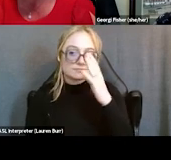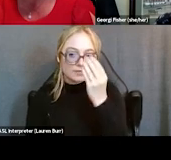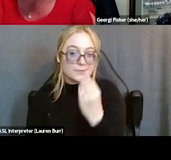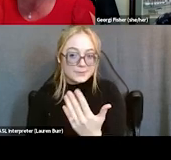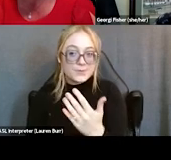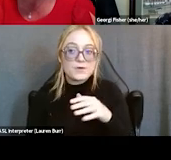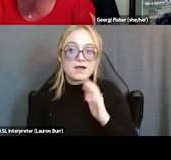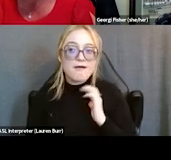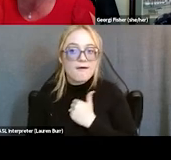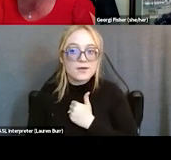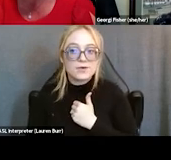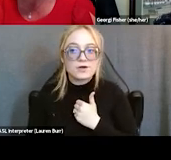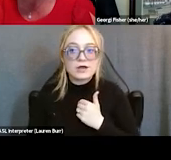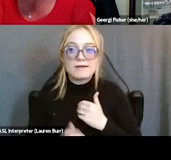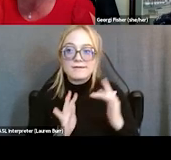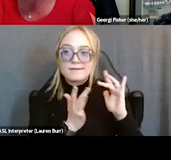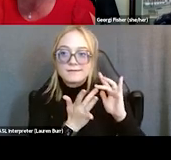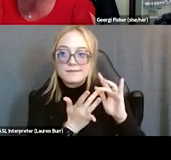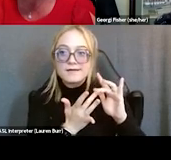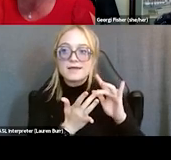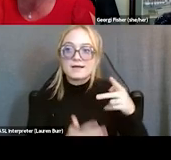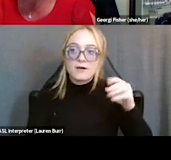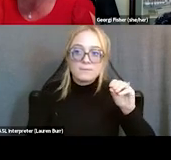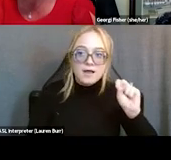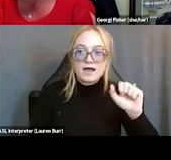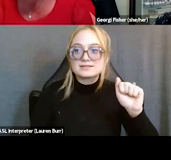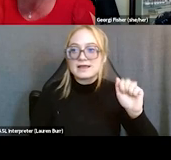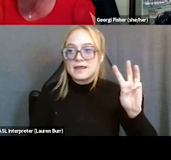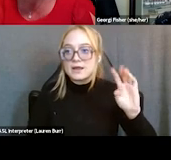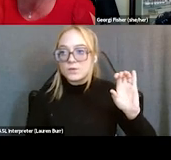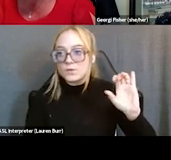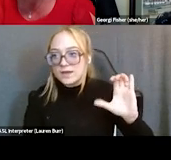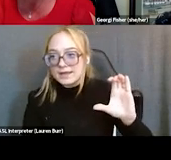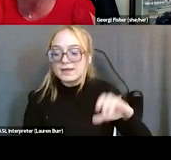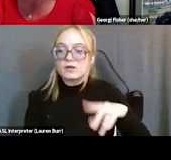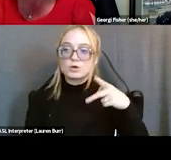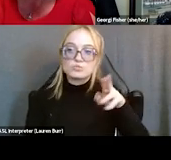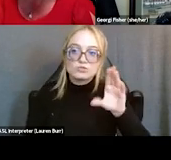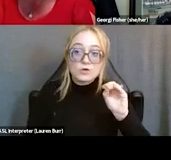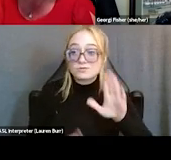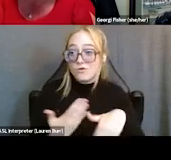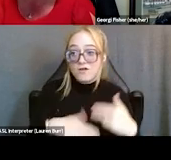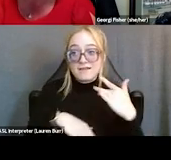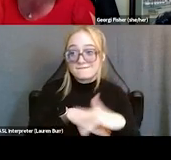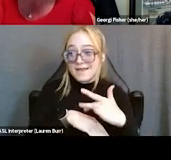our contacts, our POS, our AWIC, our PROs, they're all available via email and phone to SOAR workers at any time.